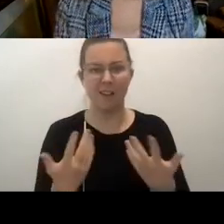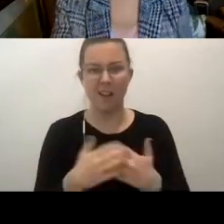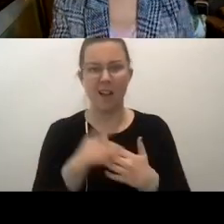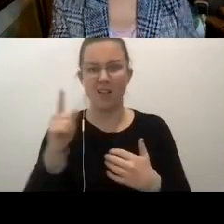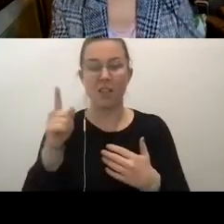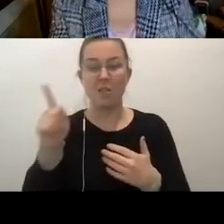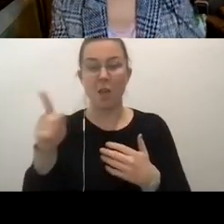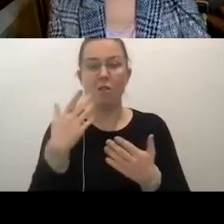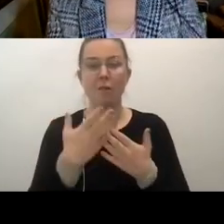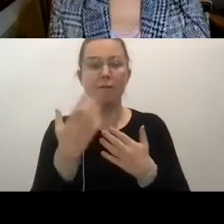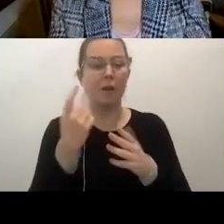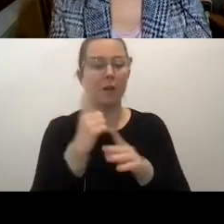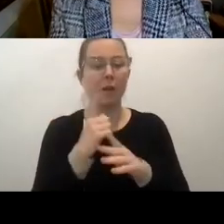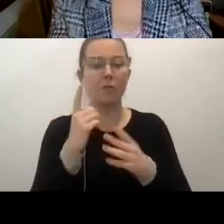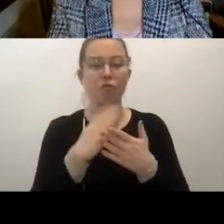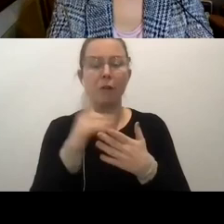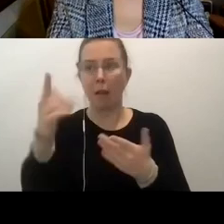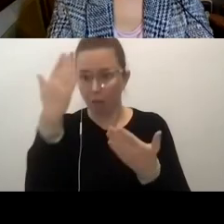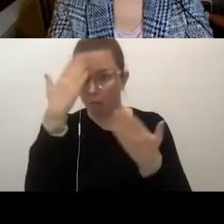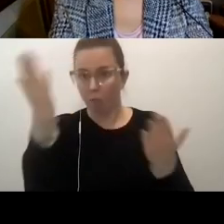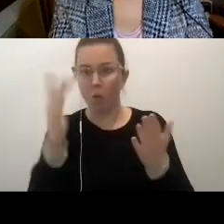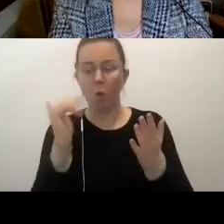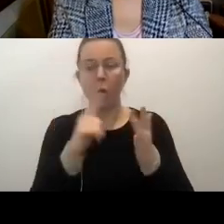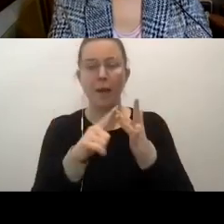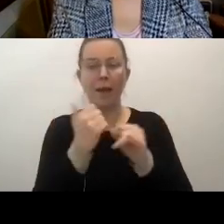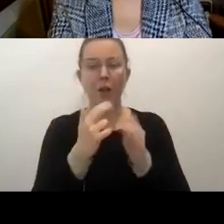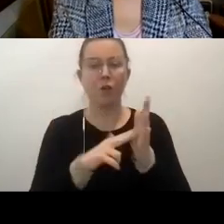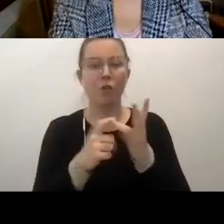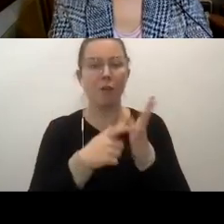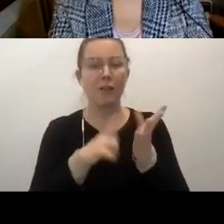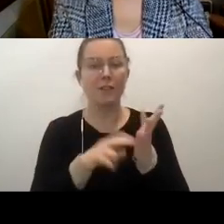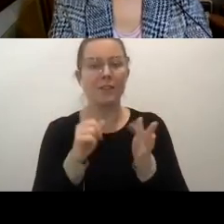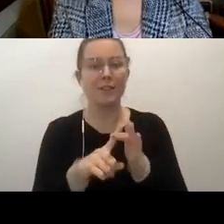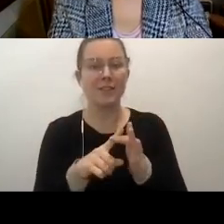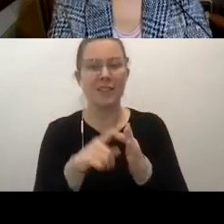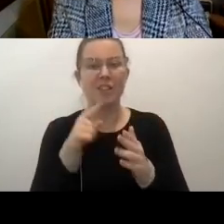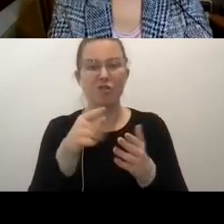they don't have the education and forget and because it's an invisible condition it's like,